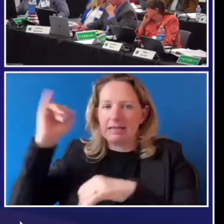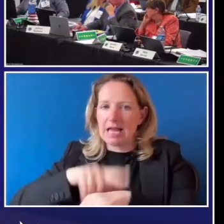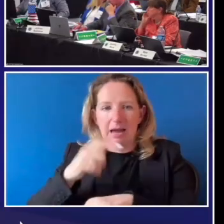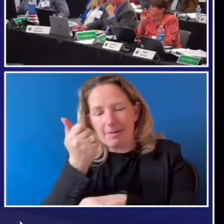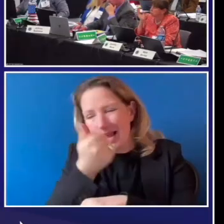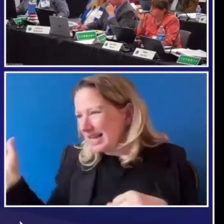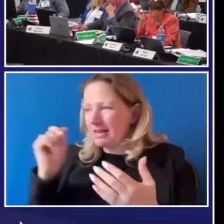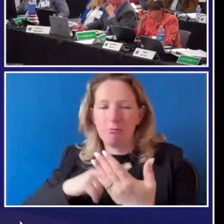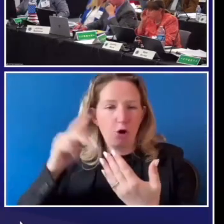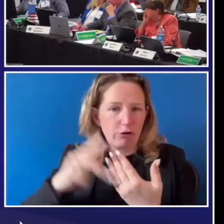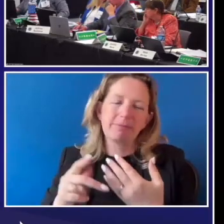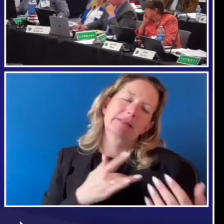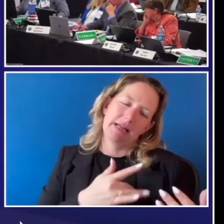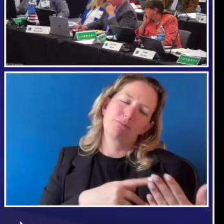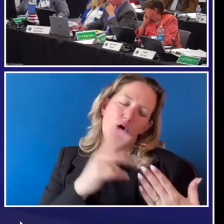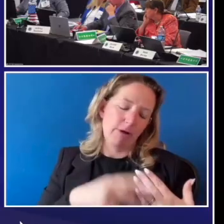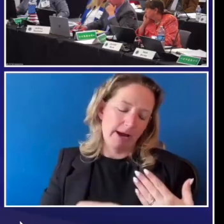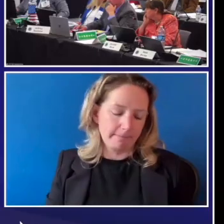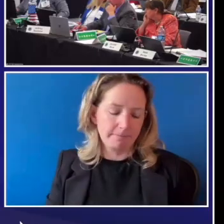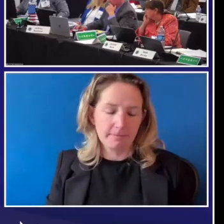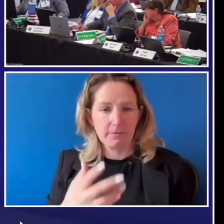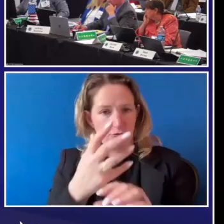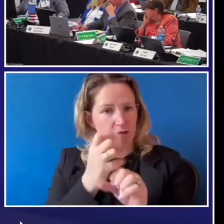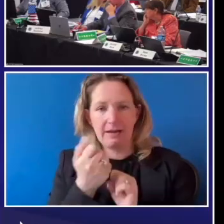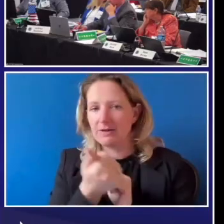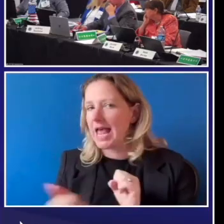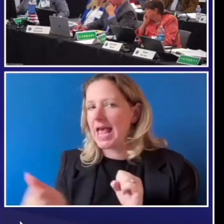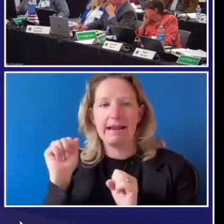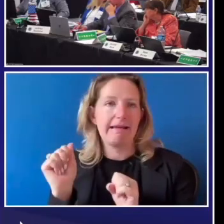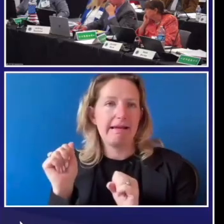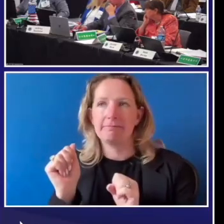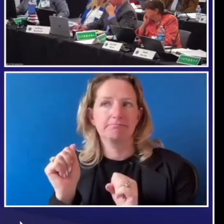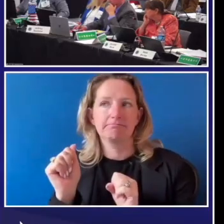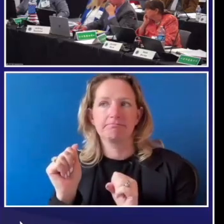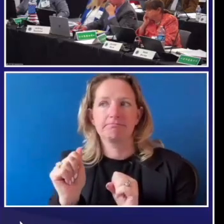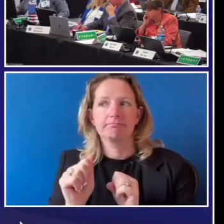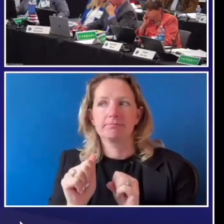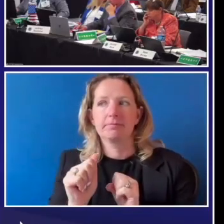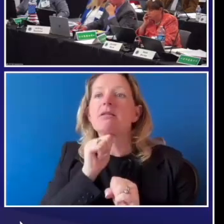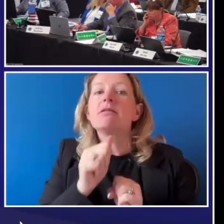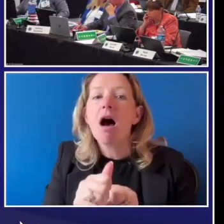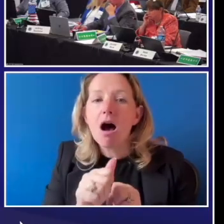That's really usually programs, um, received any non uh, title 4 funds. So I appreciate that change.